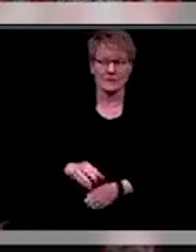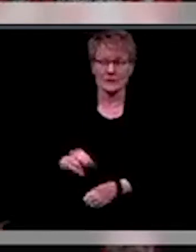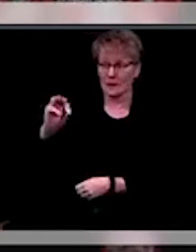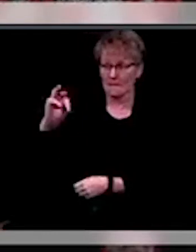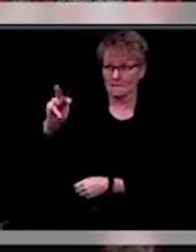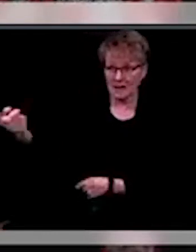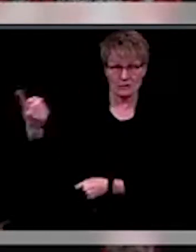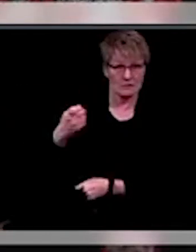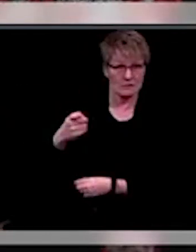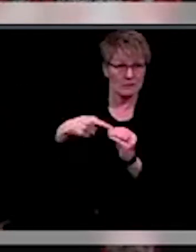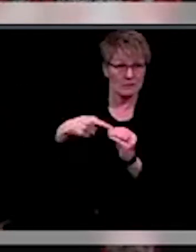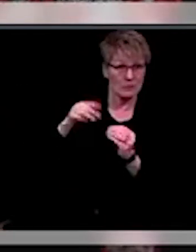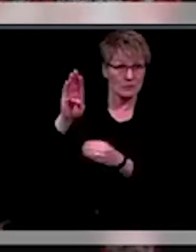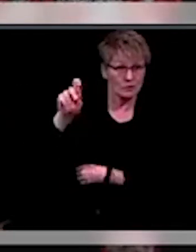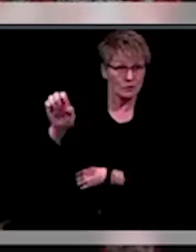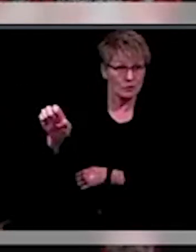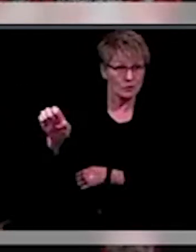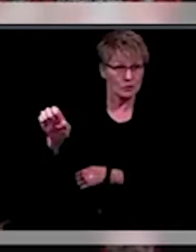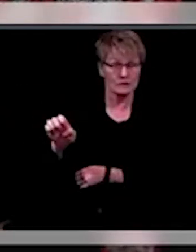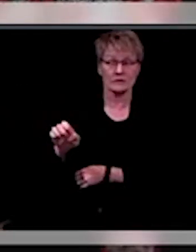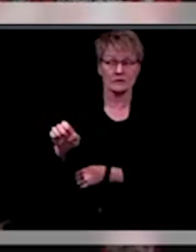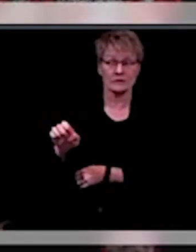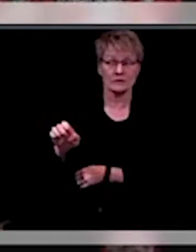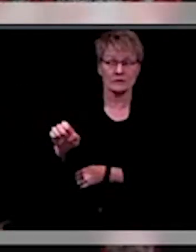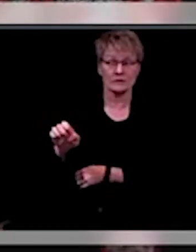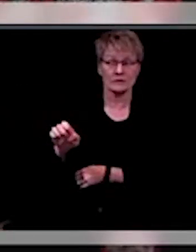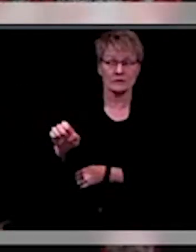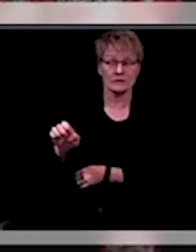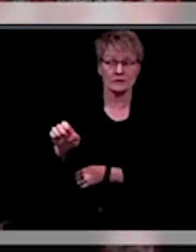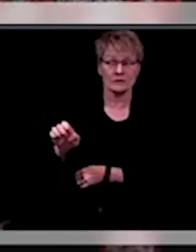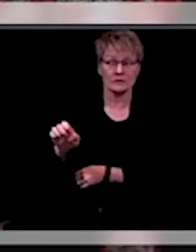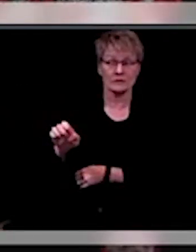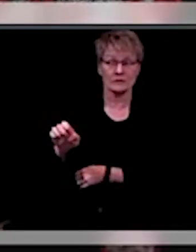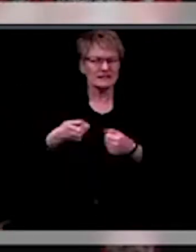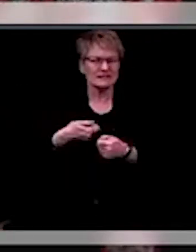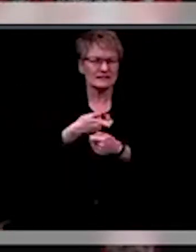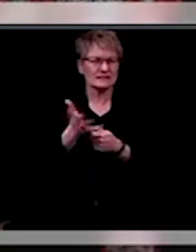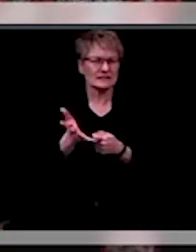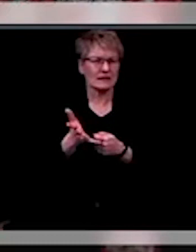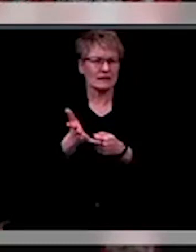They did have several large institutions with outbreaks. Their jail had an outbreak,